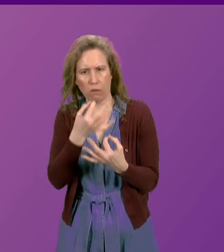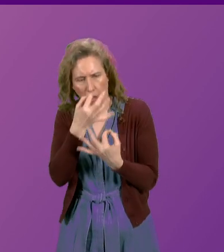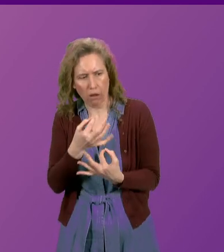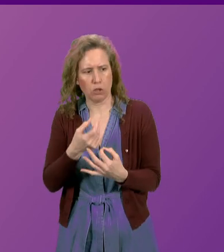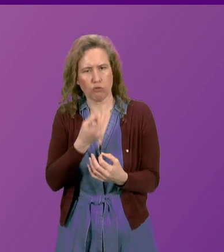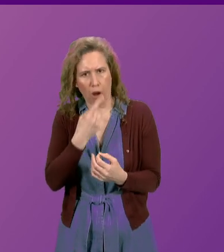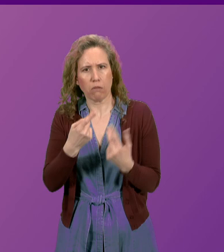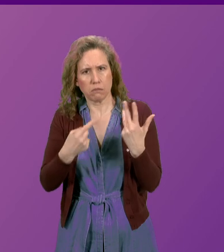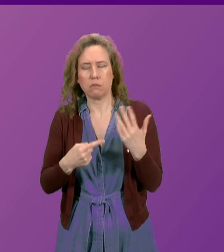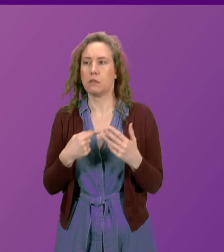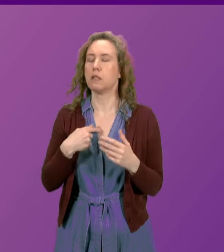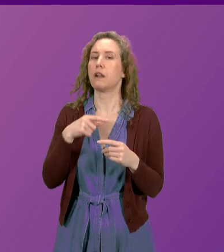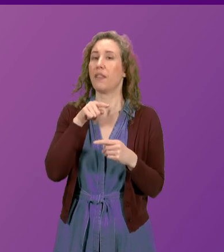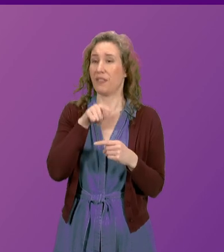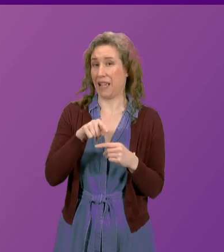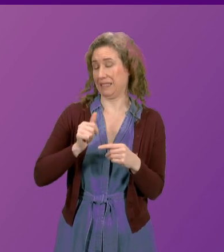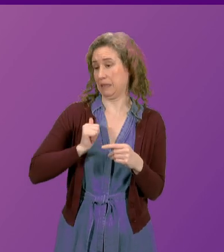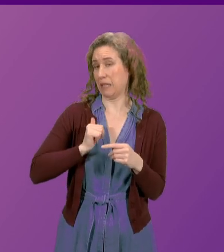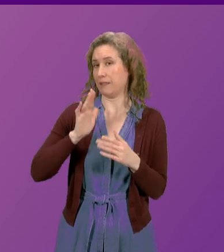according to the expectations of the national mission on drug deaths, so I